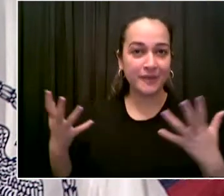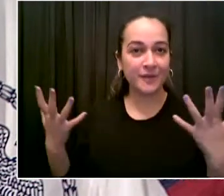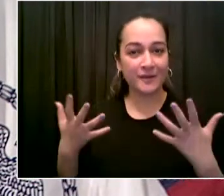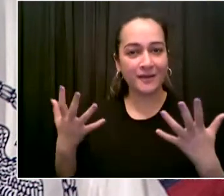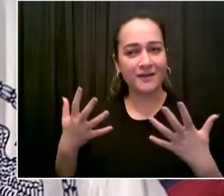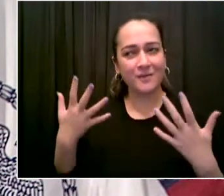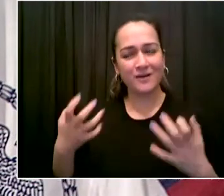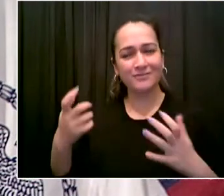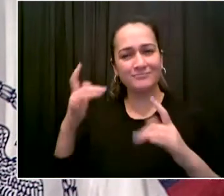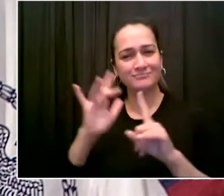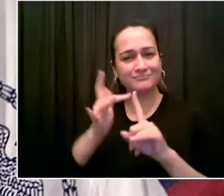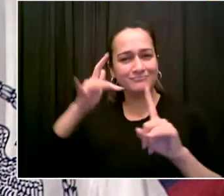DAVID, IT IS SO